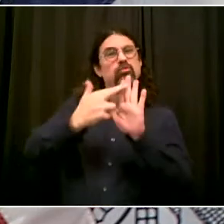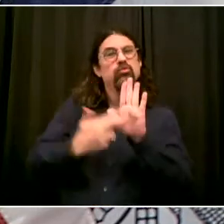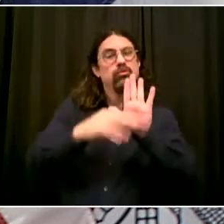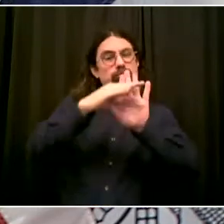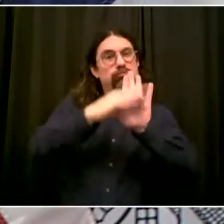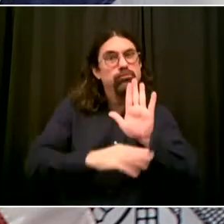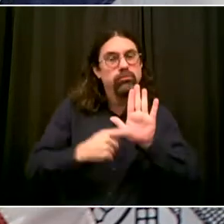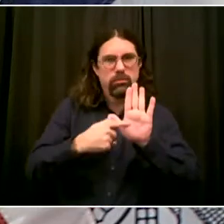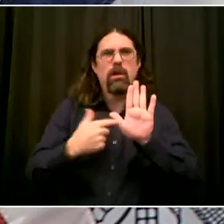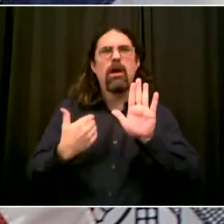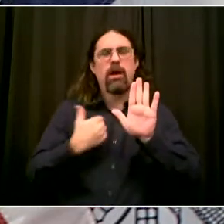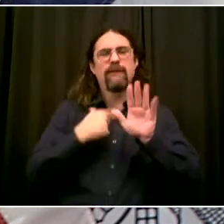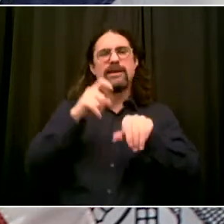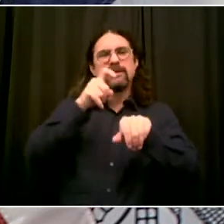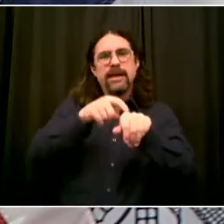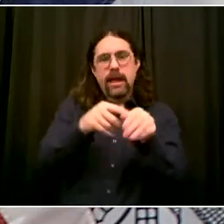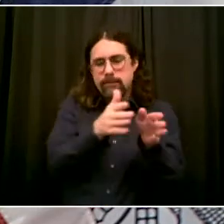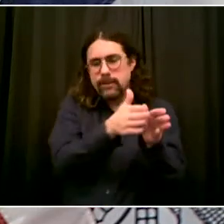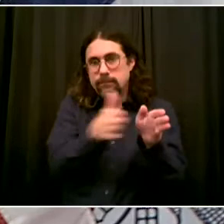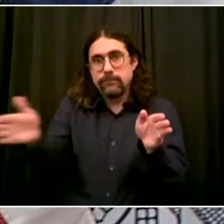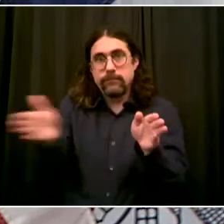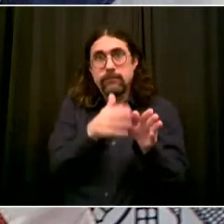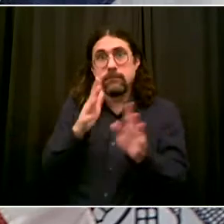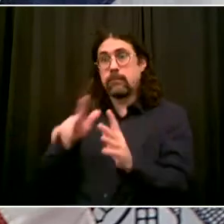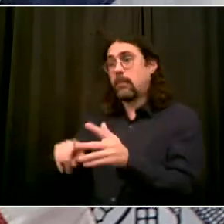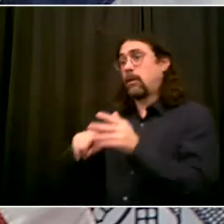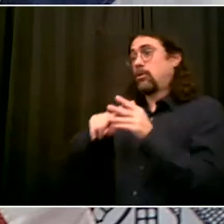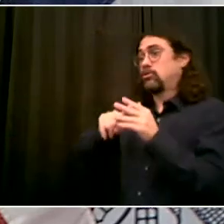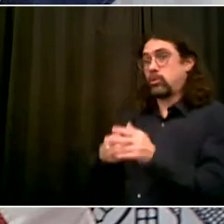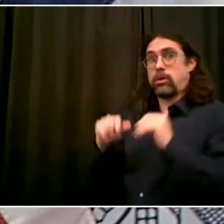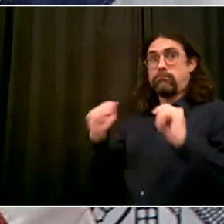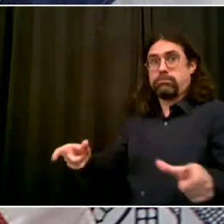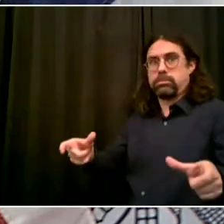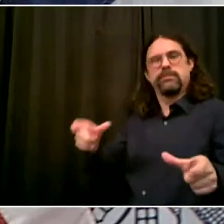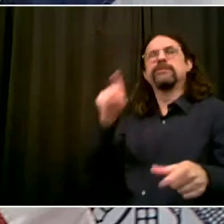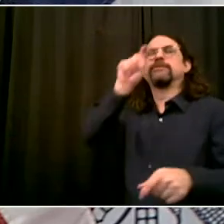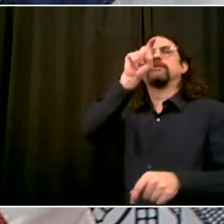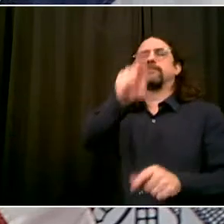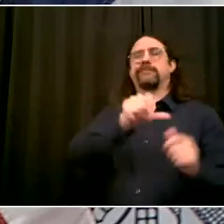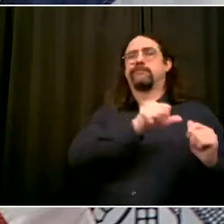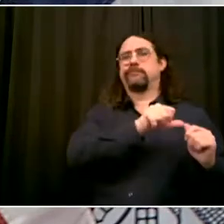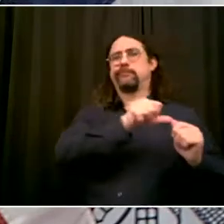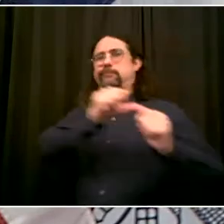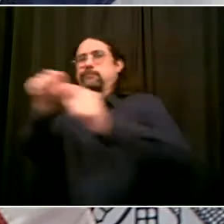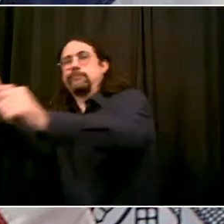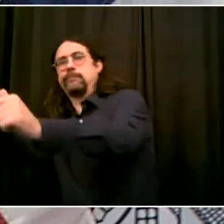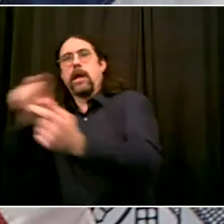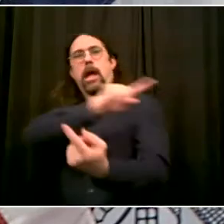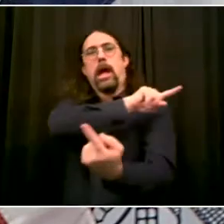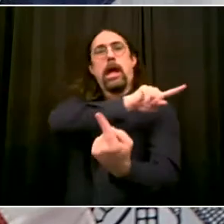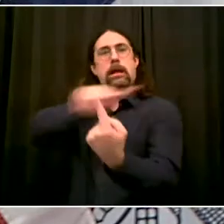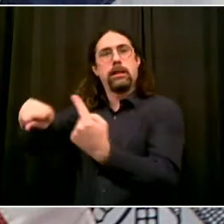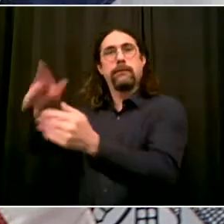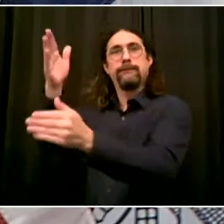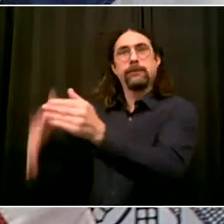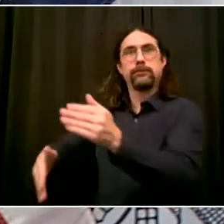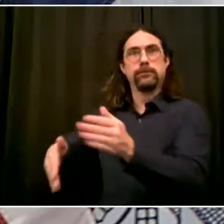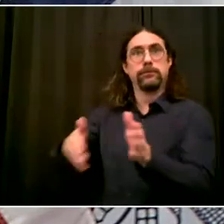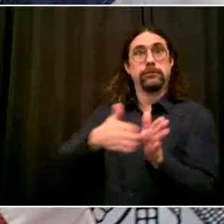IT IS A BIG ENDEAVOR. AFTERRTE ST THHE SCHOOL COMMMNIUTY IN ADVANCE OF